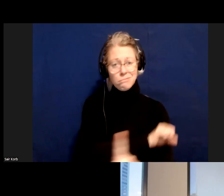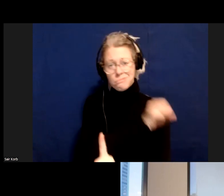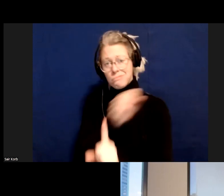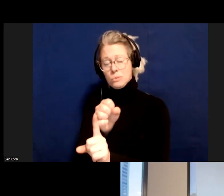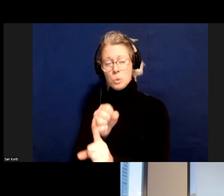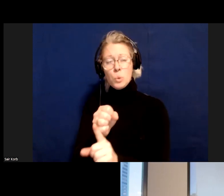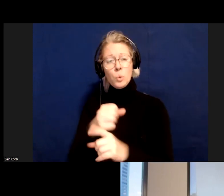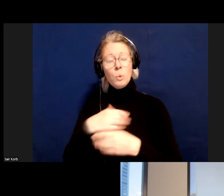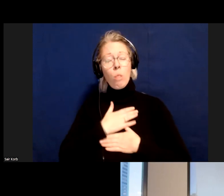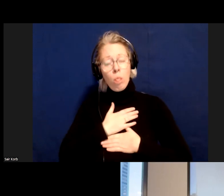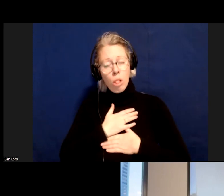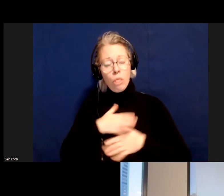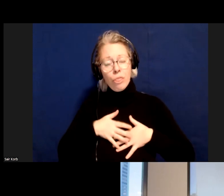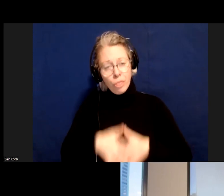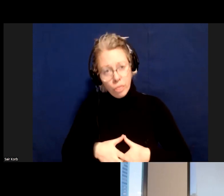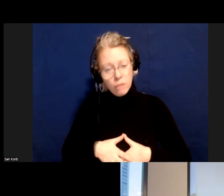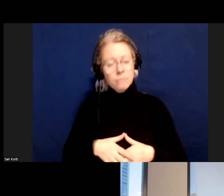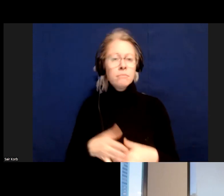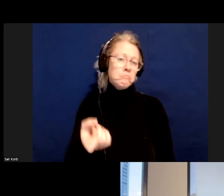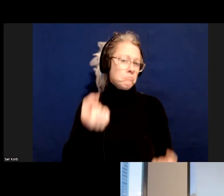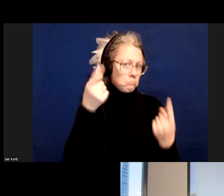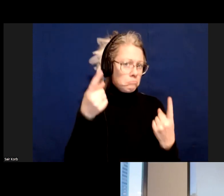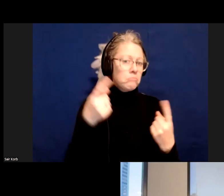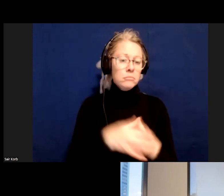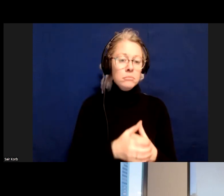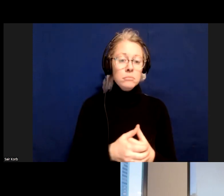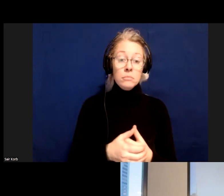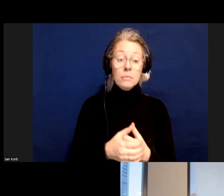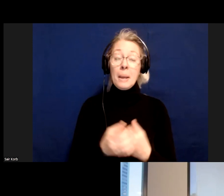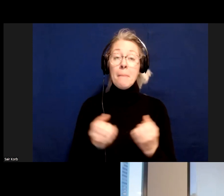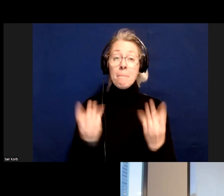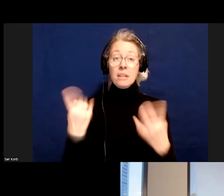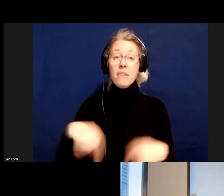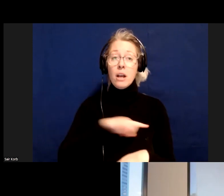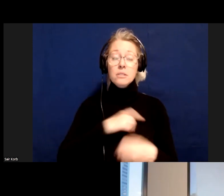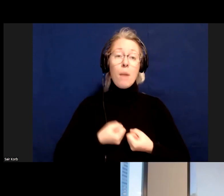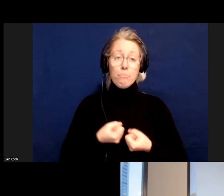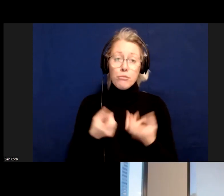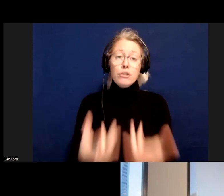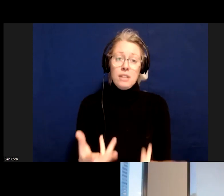in the community and that many, many of us are facing burnout conditions and we don't